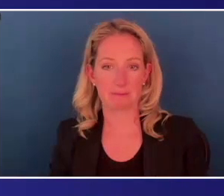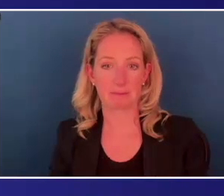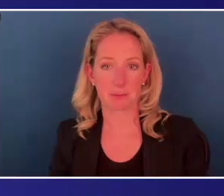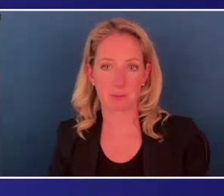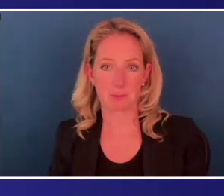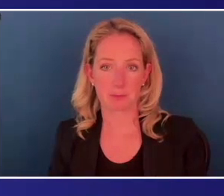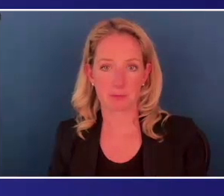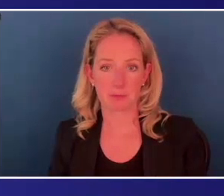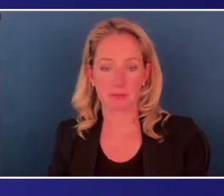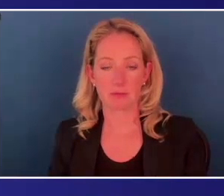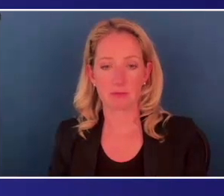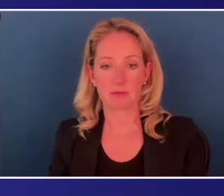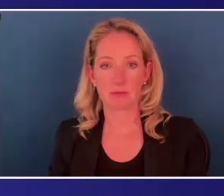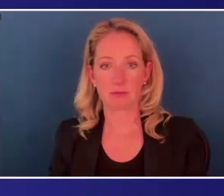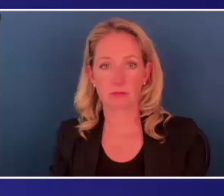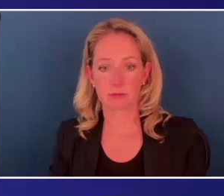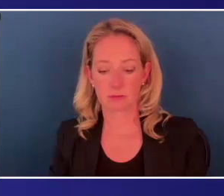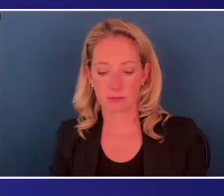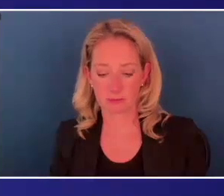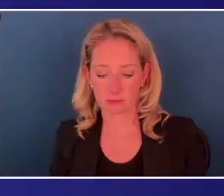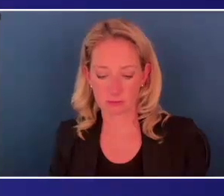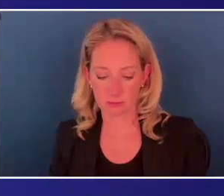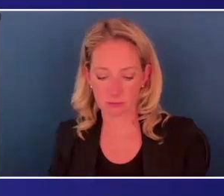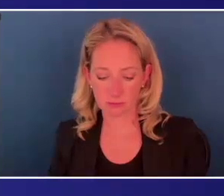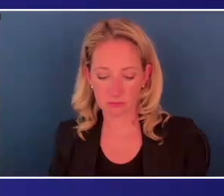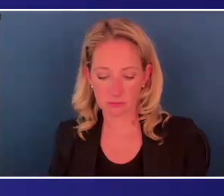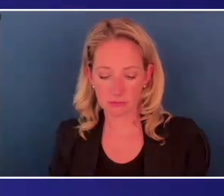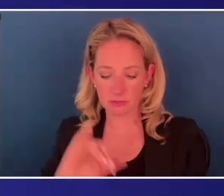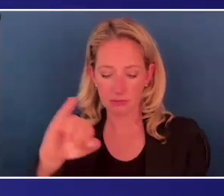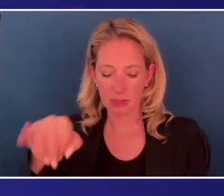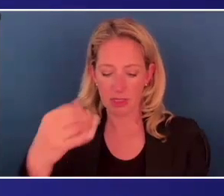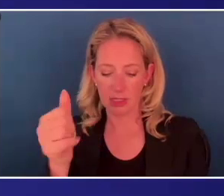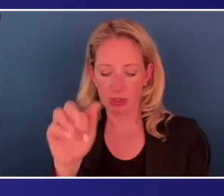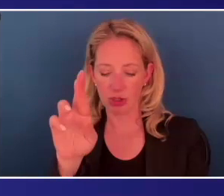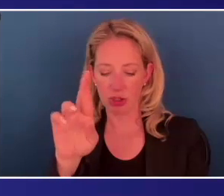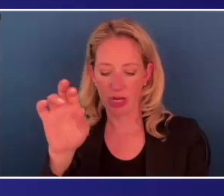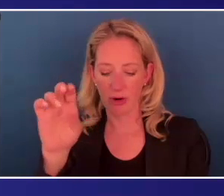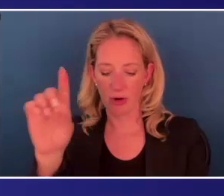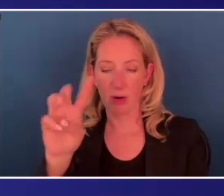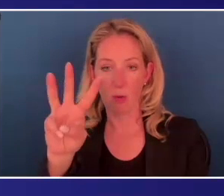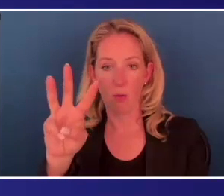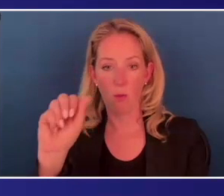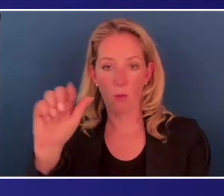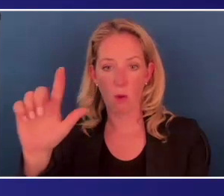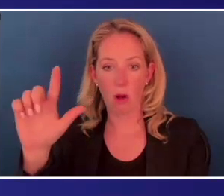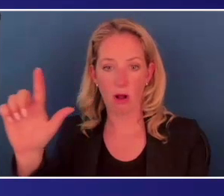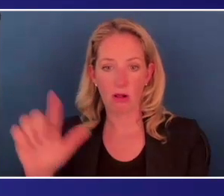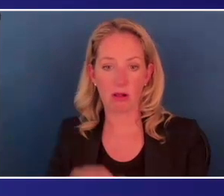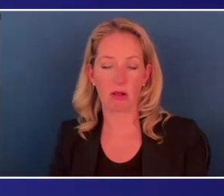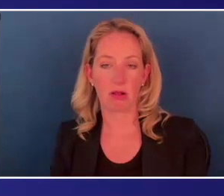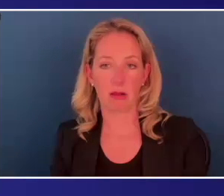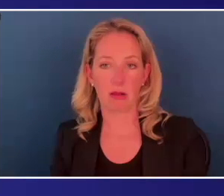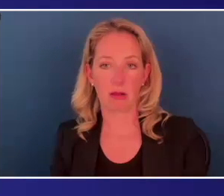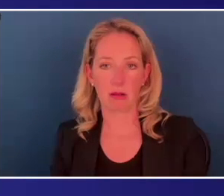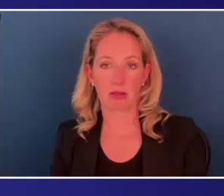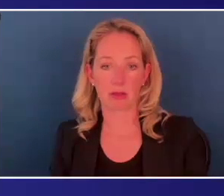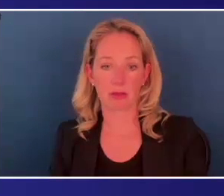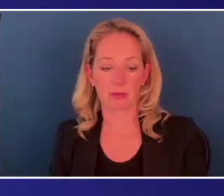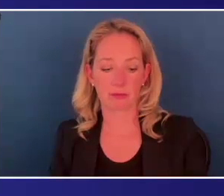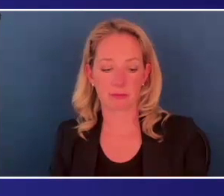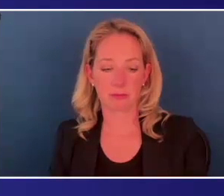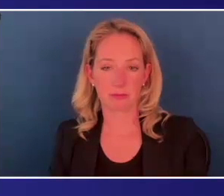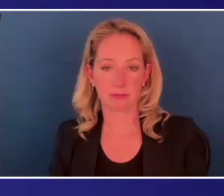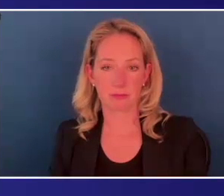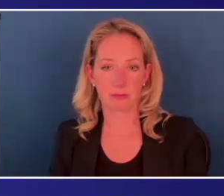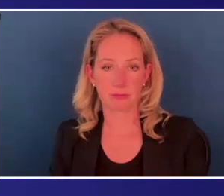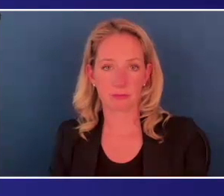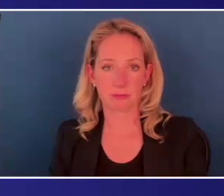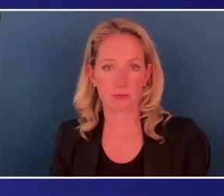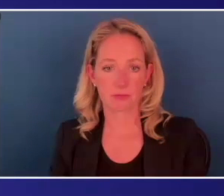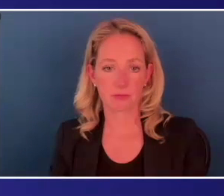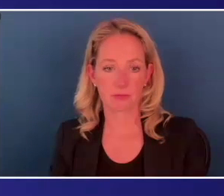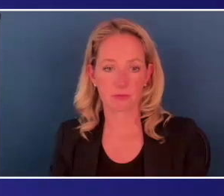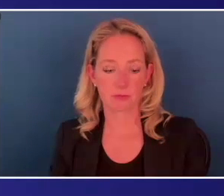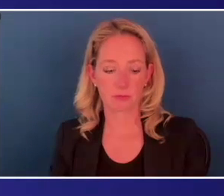Jared, I'm sorry, that was Jared Wall is next.